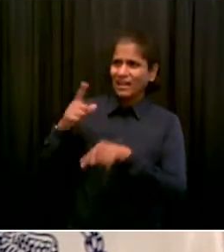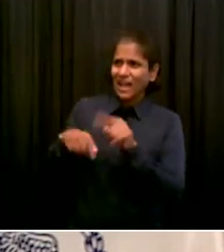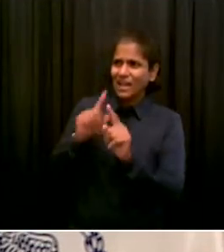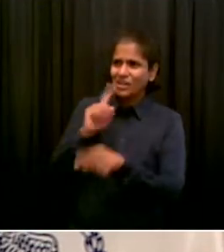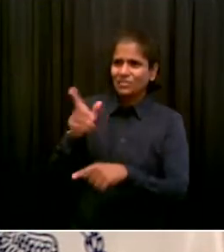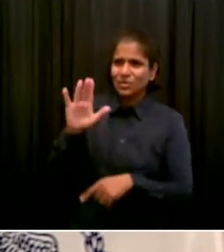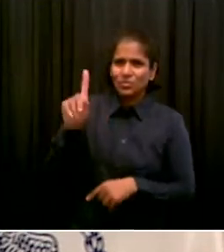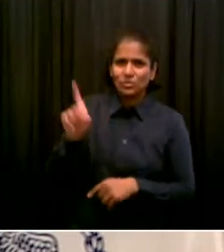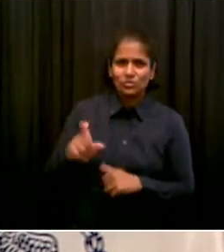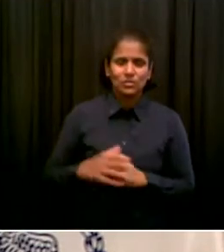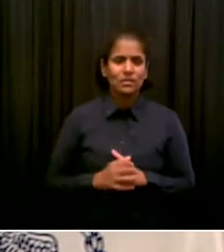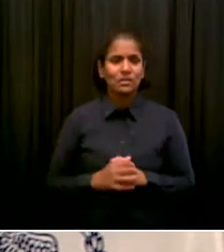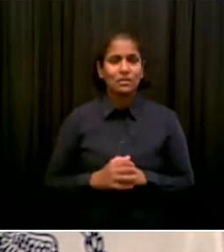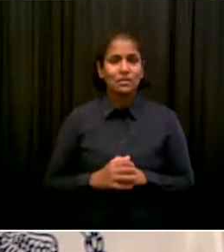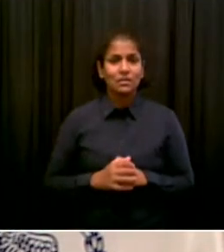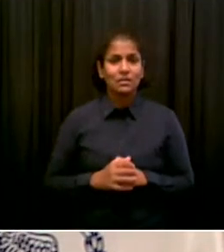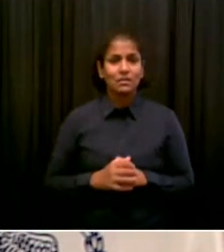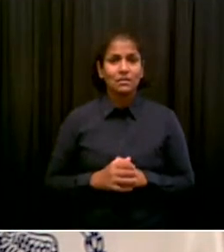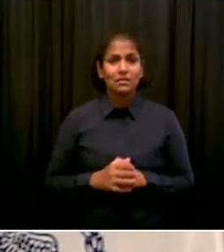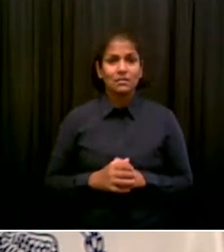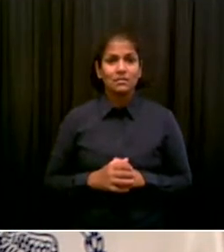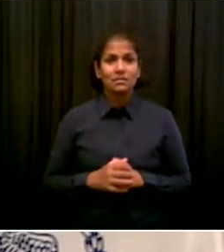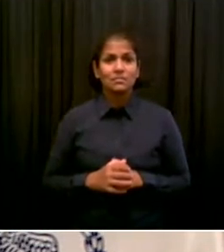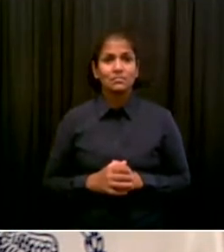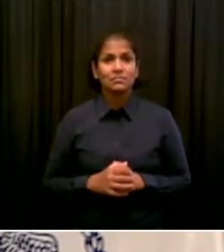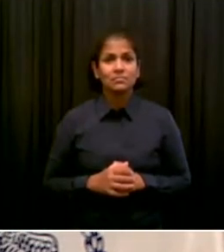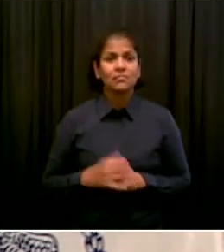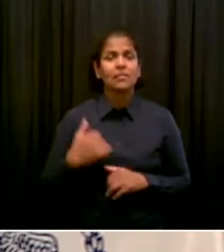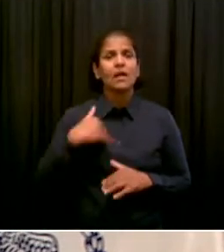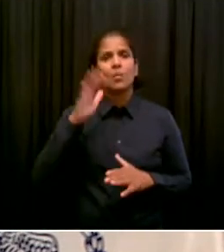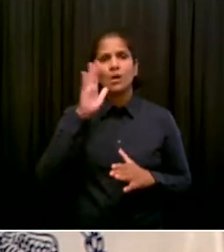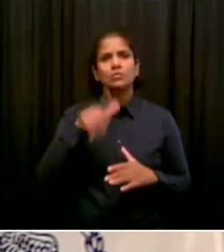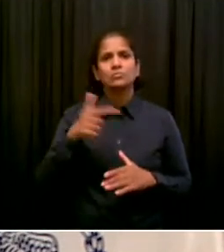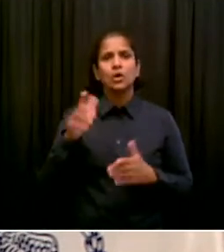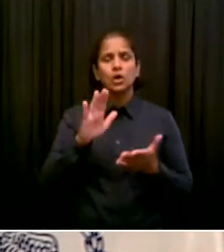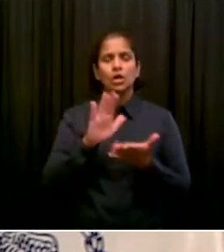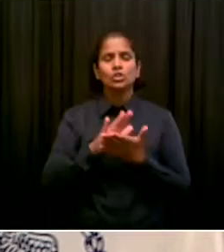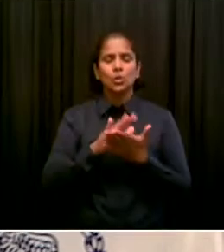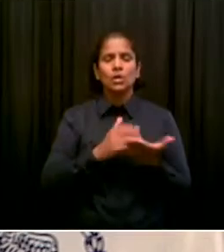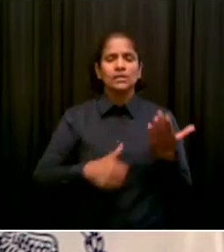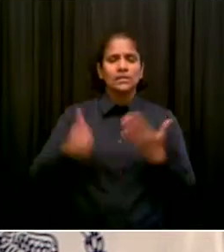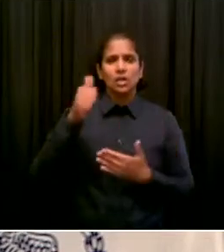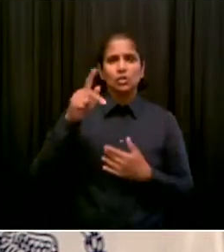WE CAN'T TELL YOU FULLY.